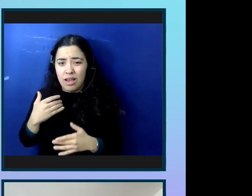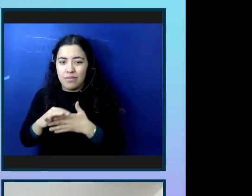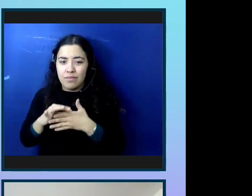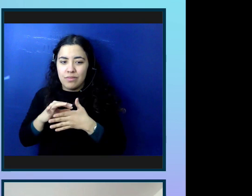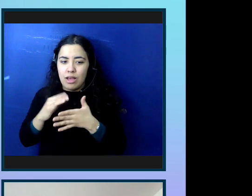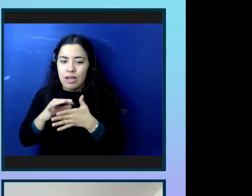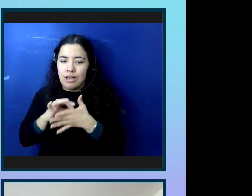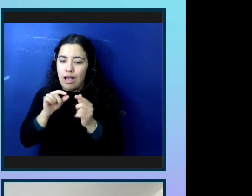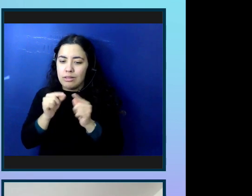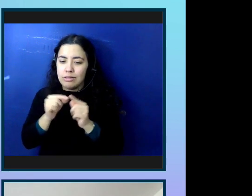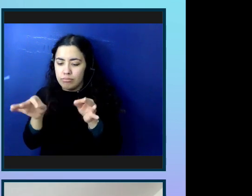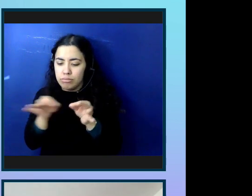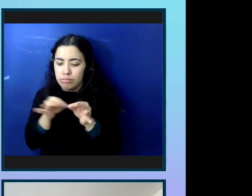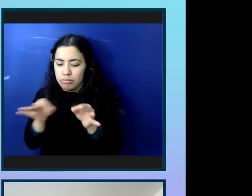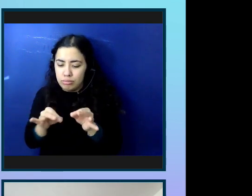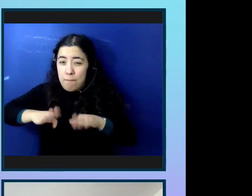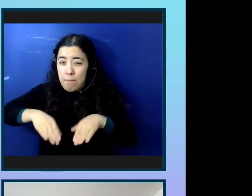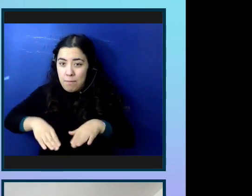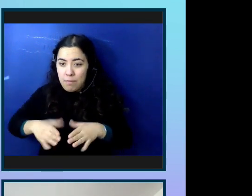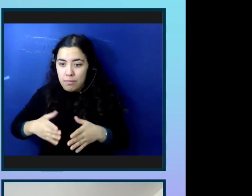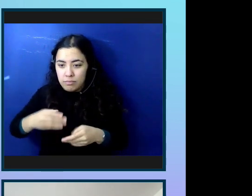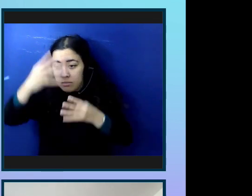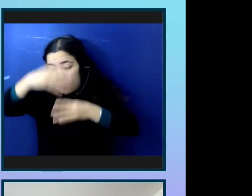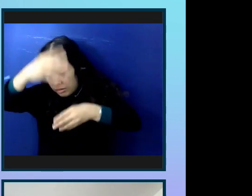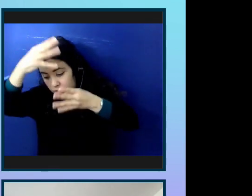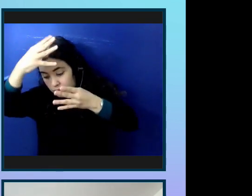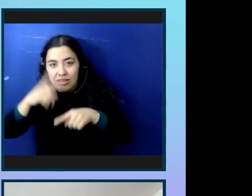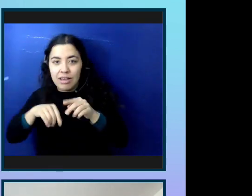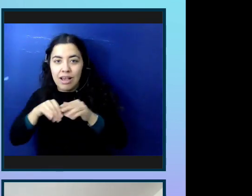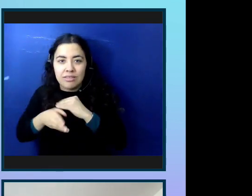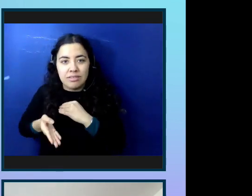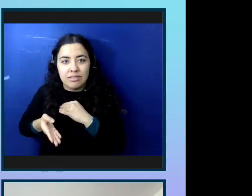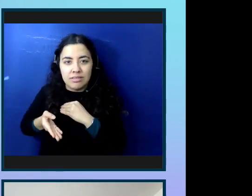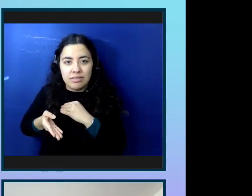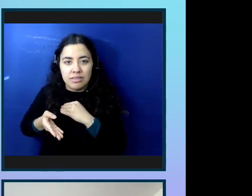but also for users with certain cognitive disabilities, like maybe ADHD, there's almost a compulsion